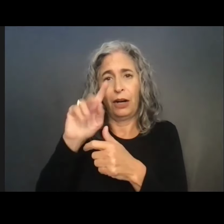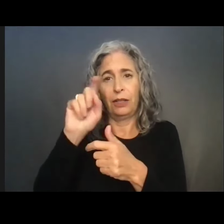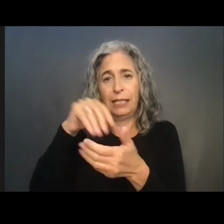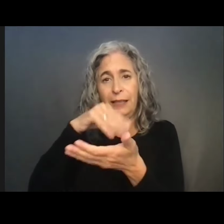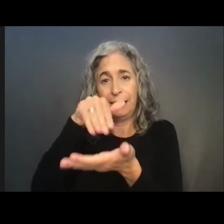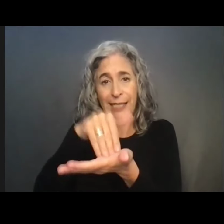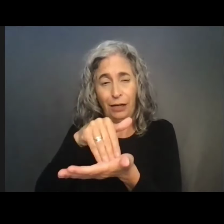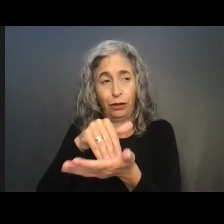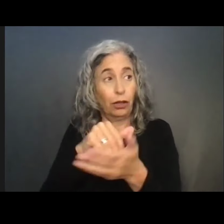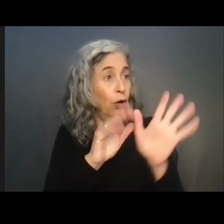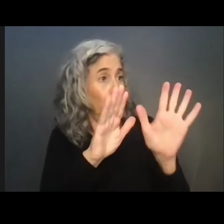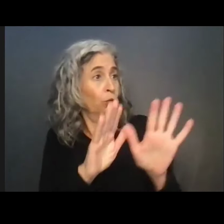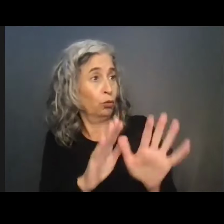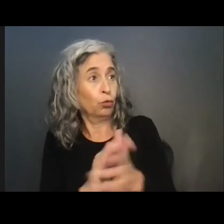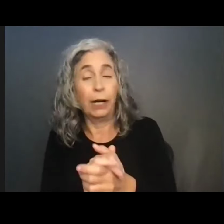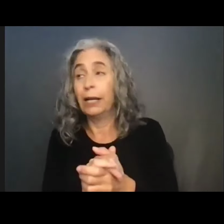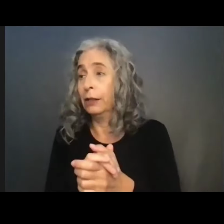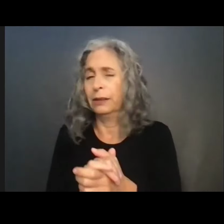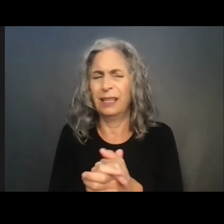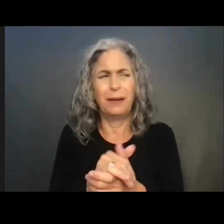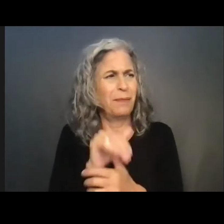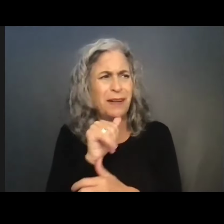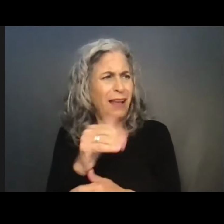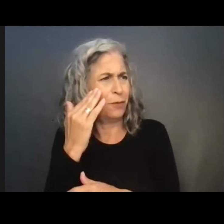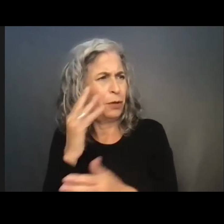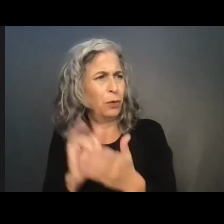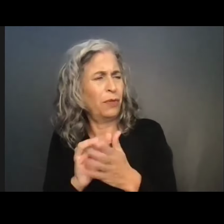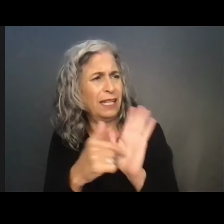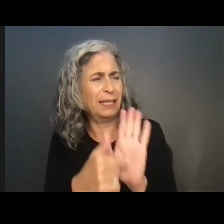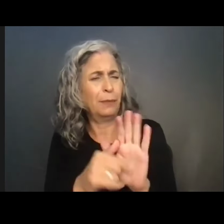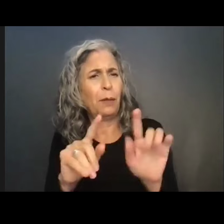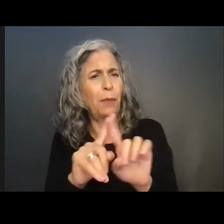I'm unfamiliar with that symbol but I'll definitely have to look it up.